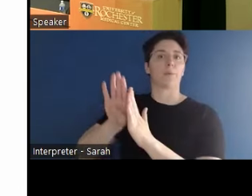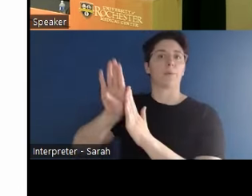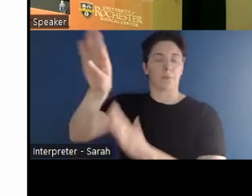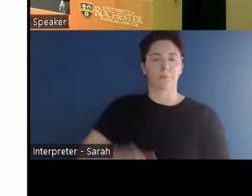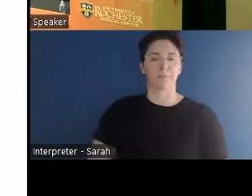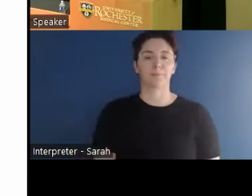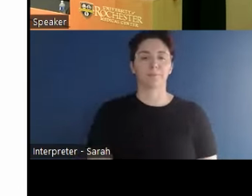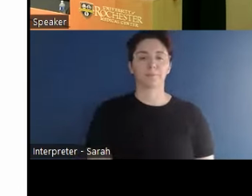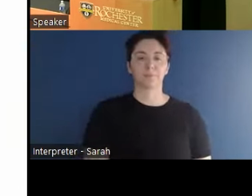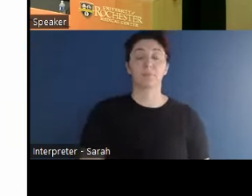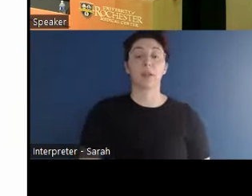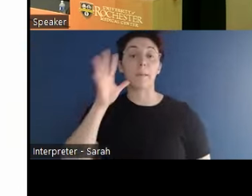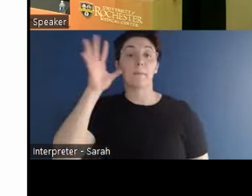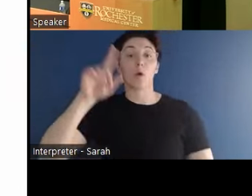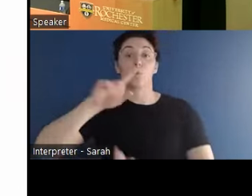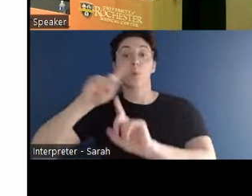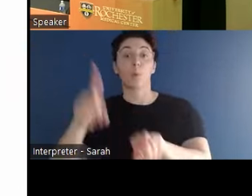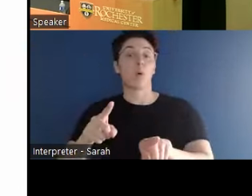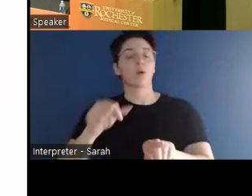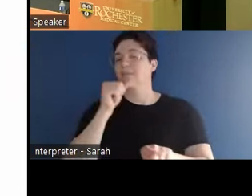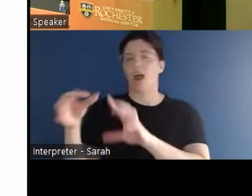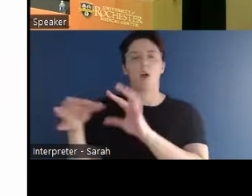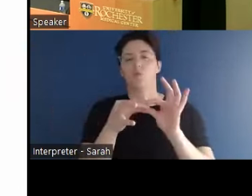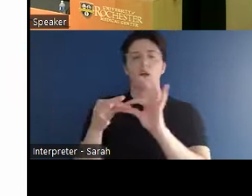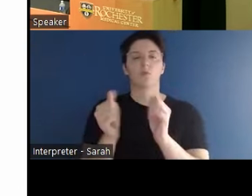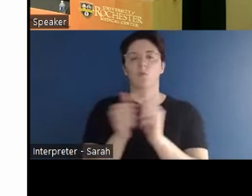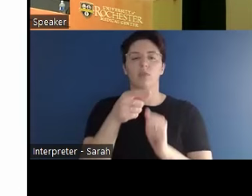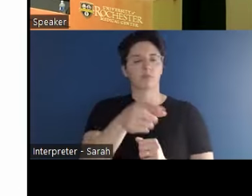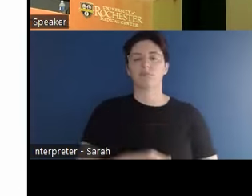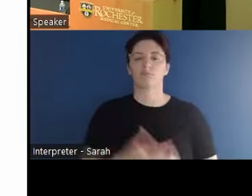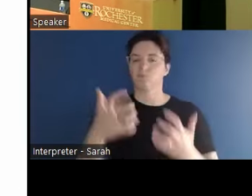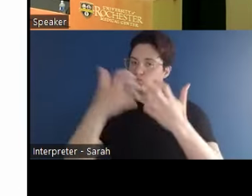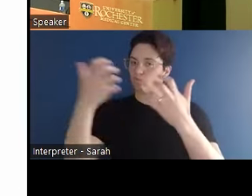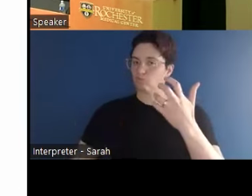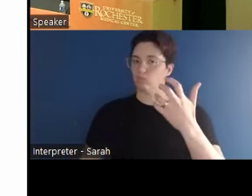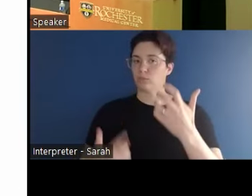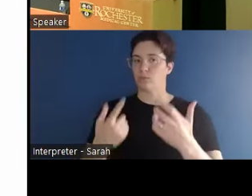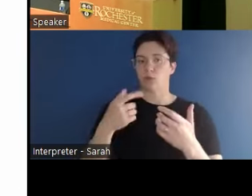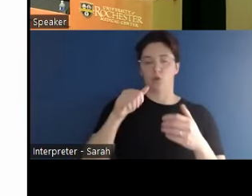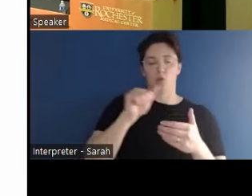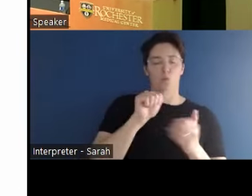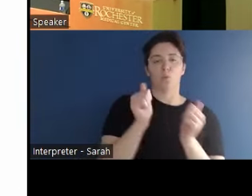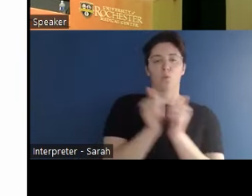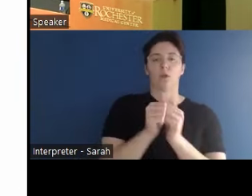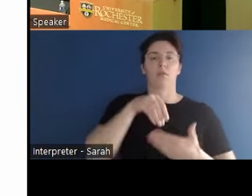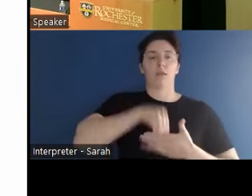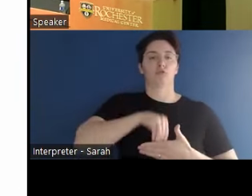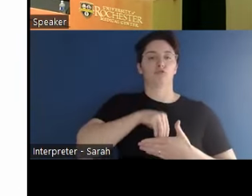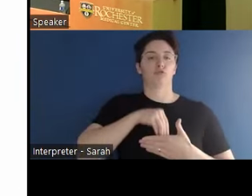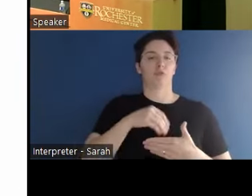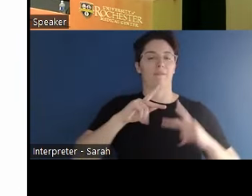of symptoms did not correlate with internal physiological arousal and neither of these